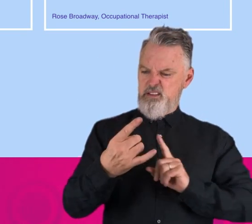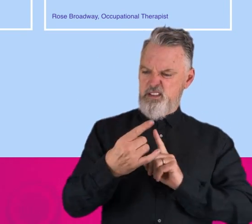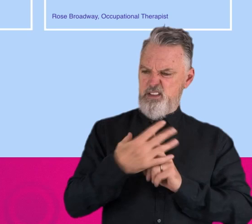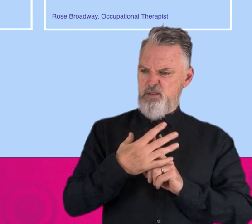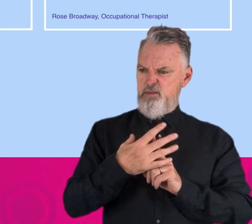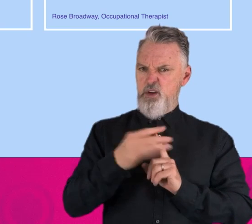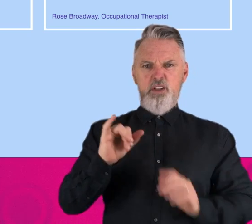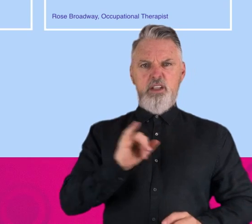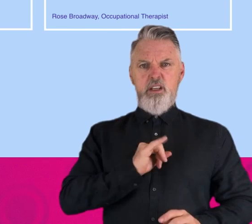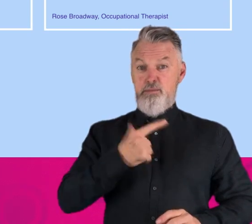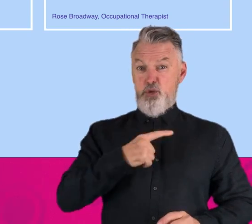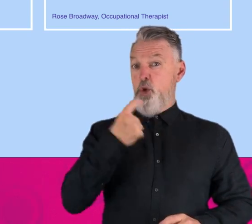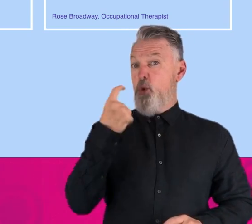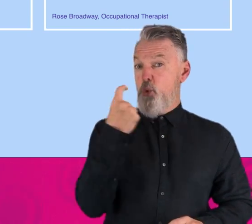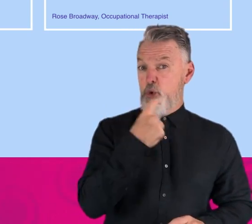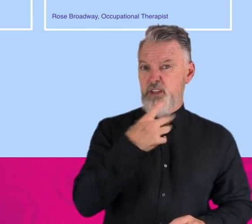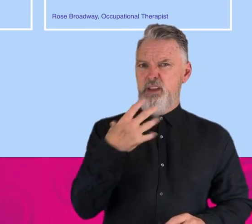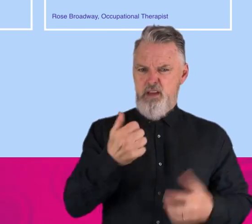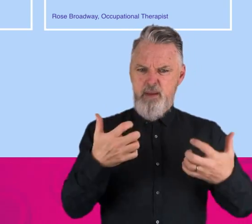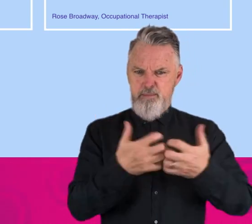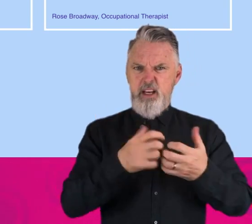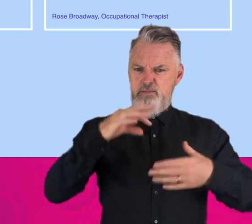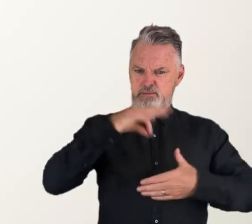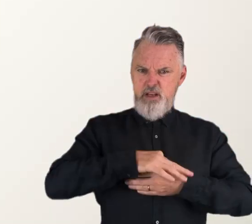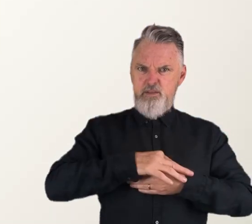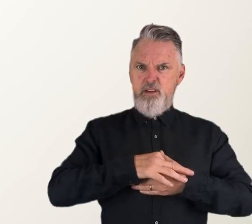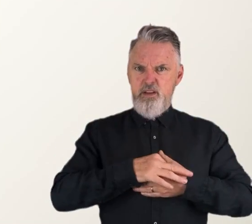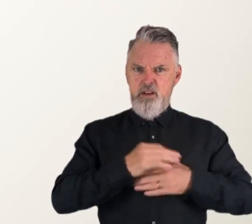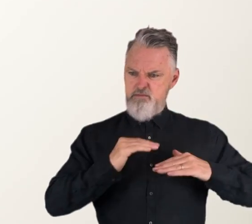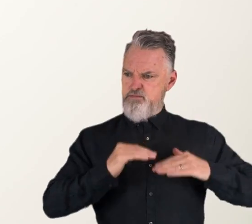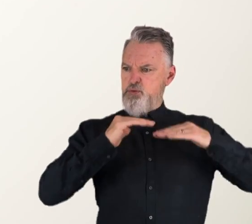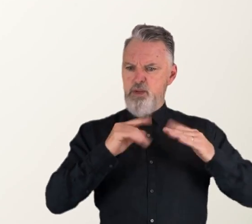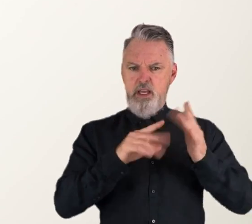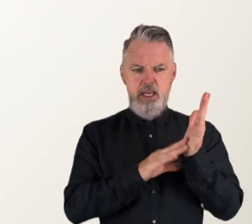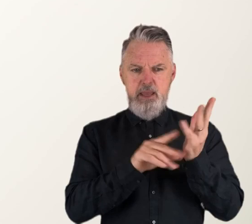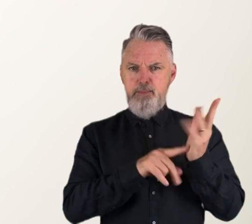Because orgasms have a ton of extra health benefits they do things like boost your immune system, lower stress